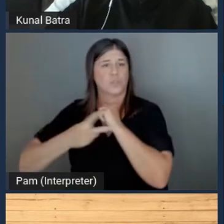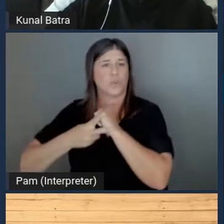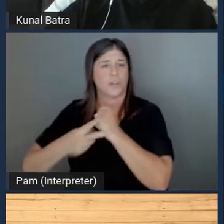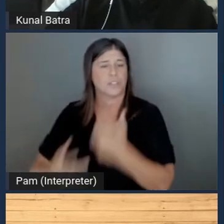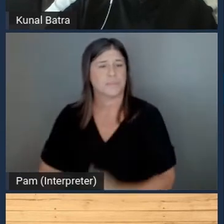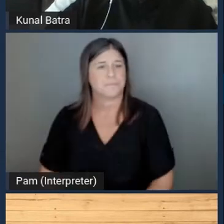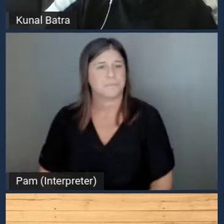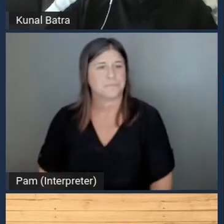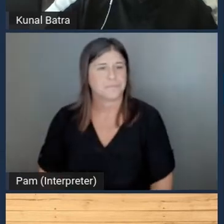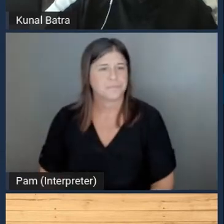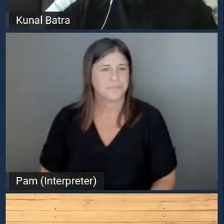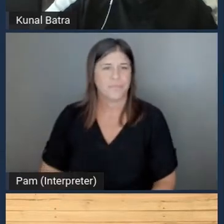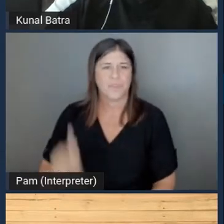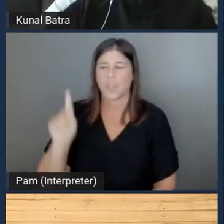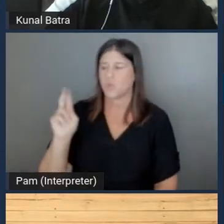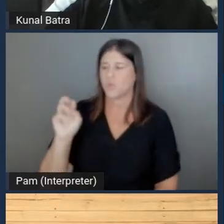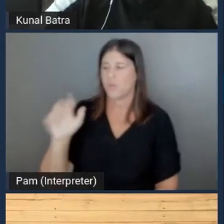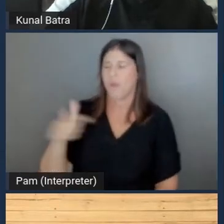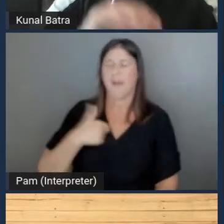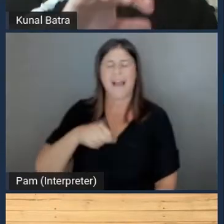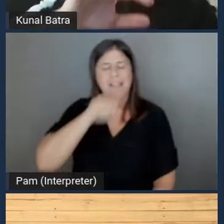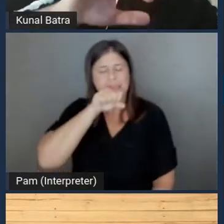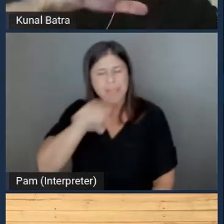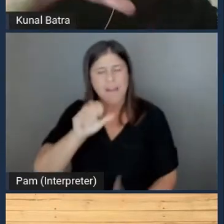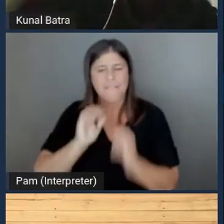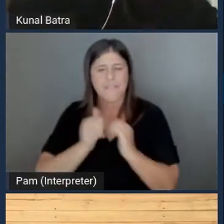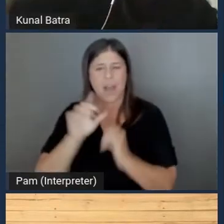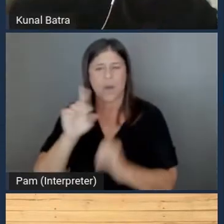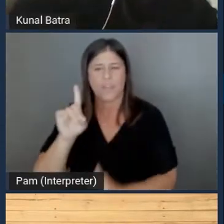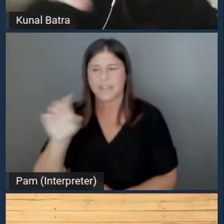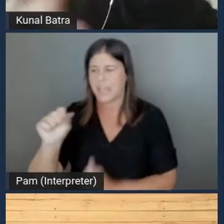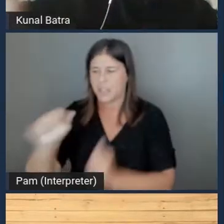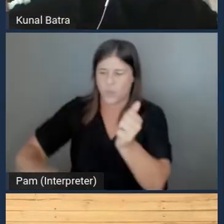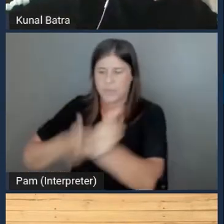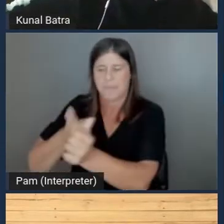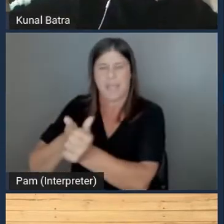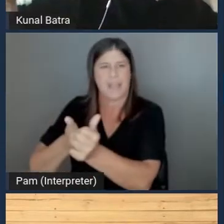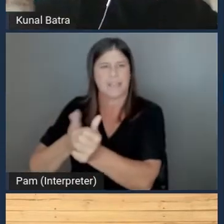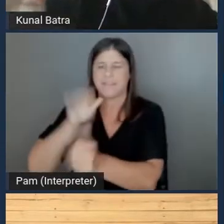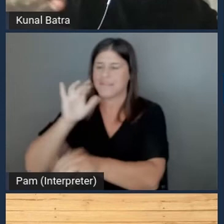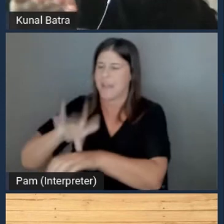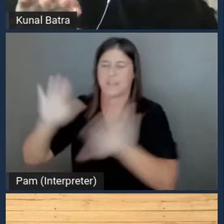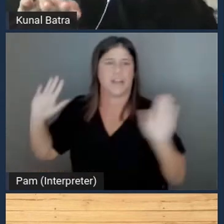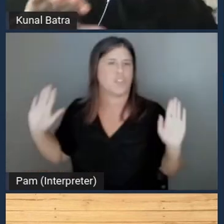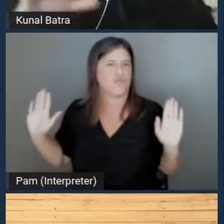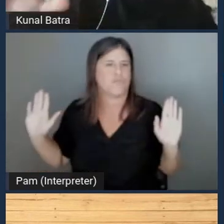I love also how the data source behind this, it doesn't get touched. Mm-hmm. - So that doesn't get